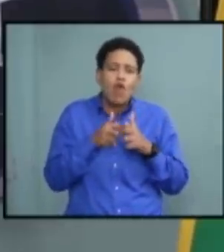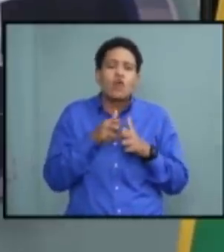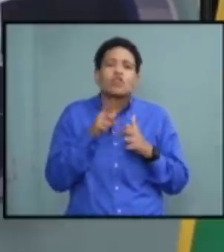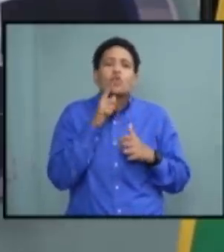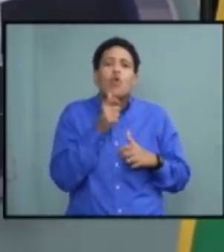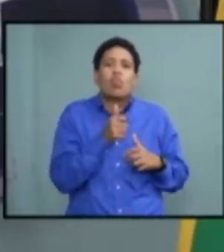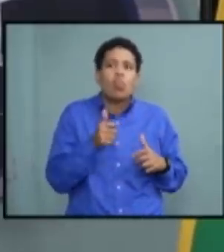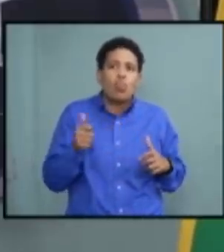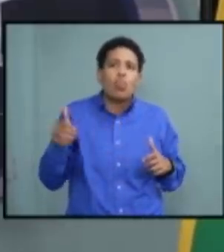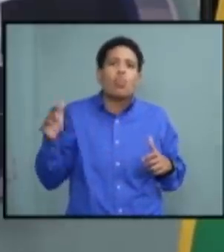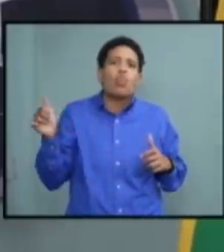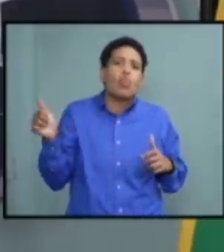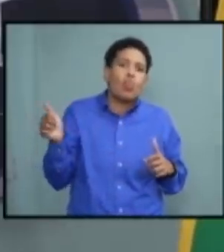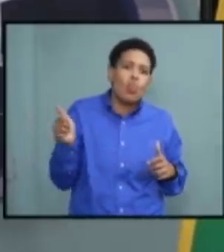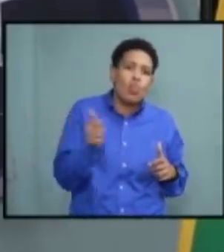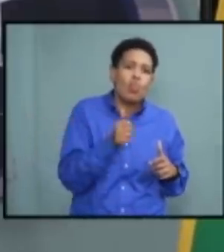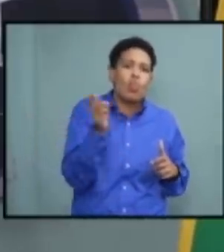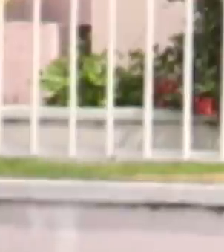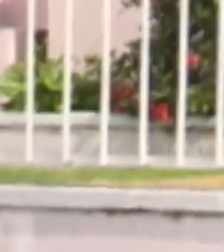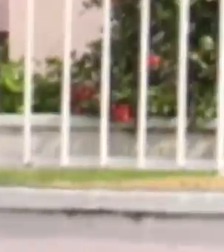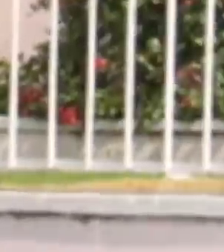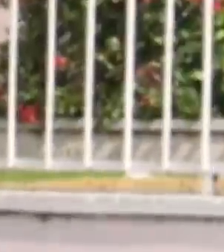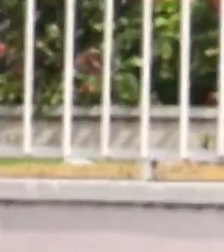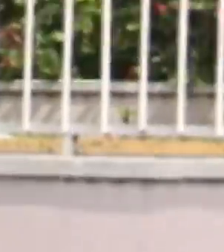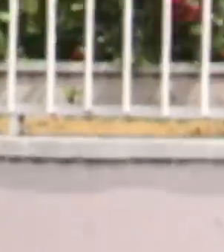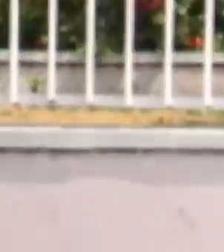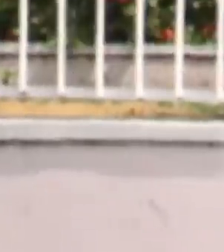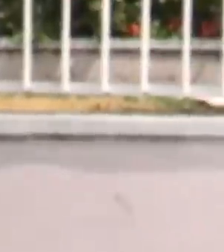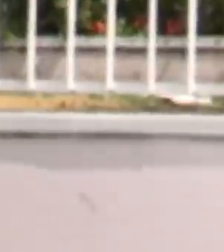the areas from which day they come